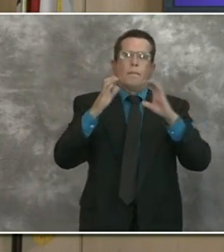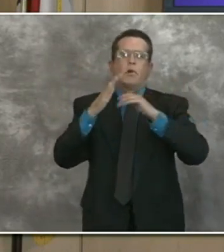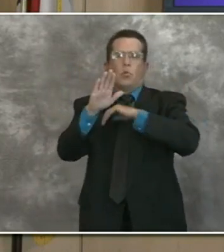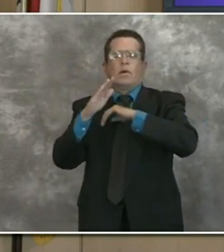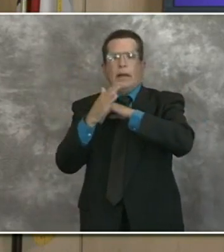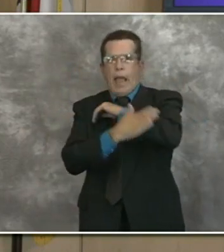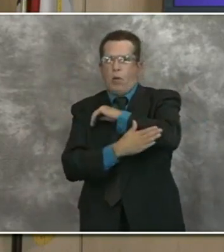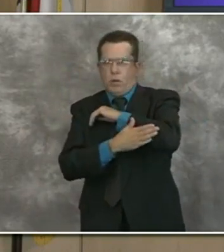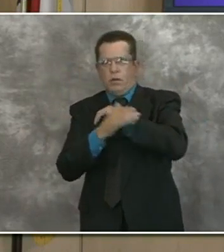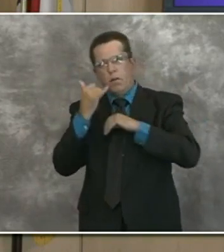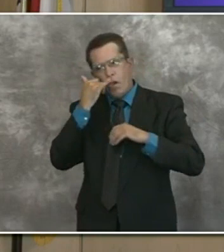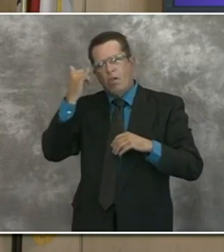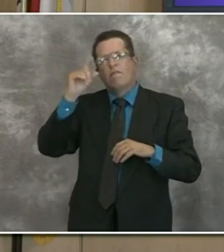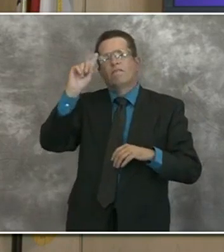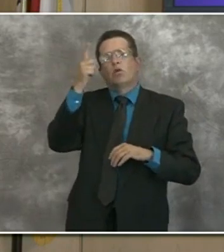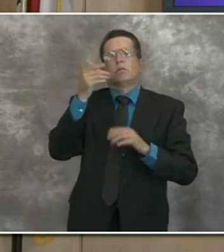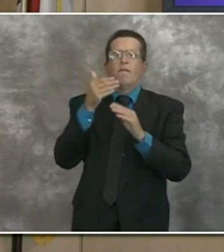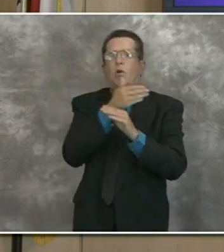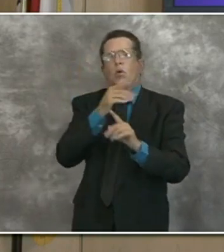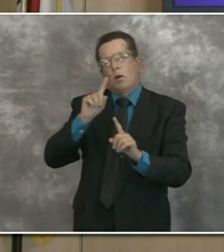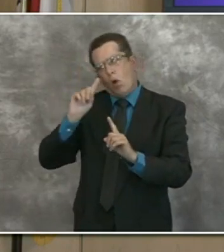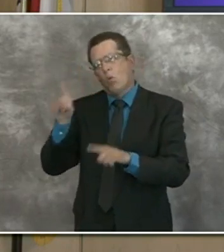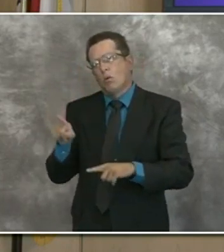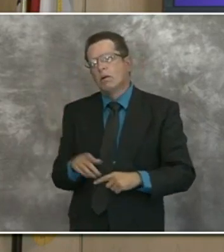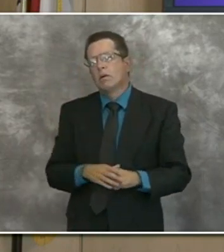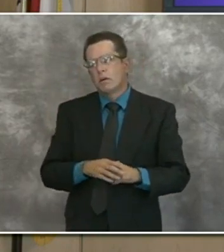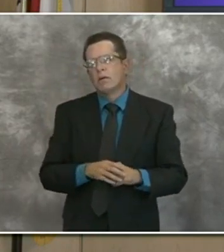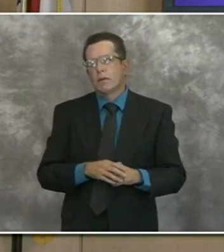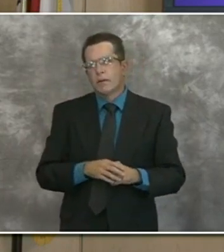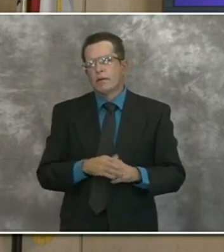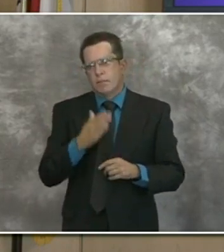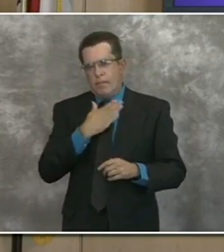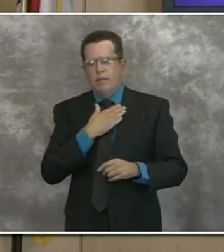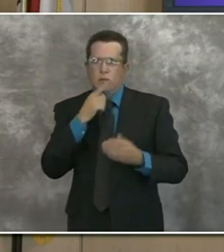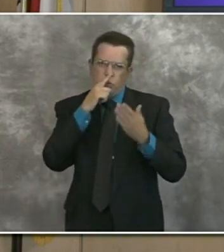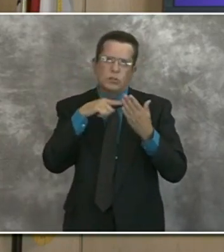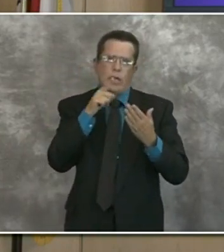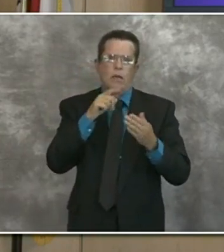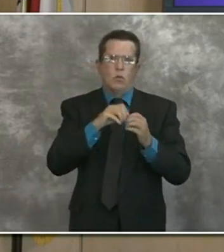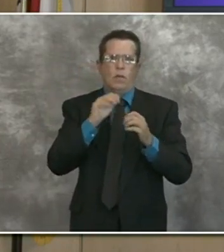TO TELL YOU THOUGH THAT THE OPENING OF THESE FACILITIES IS UP TO EACH JURISDICTION. SO PLEASE CHECK FIRST, BEFORE